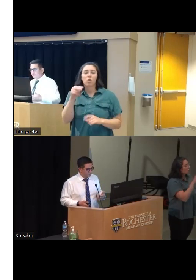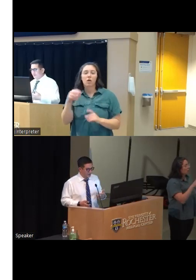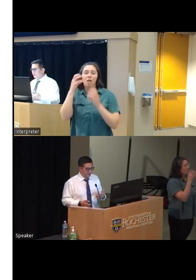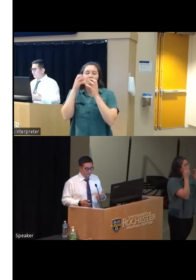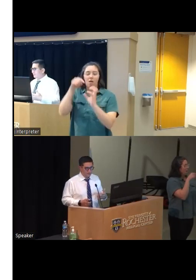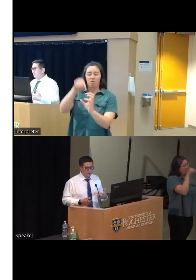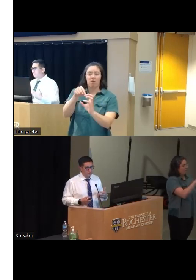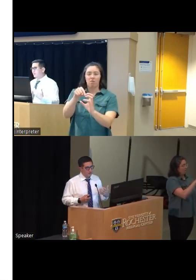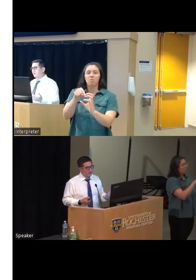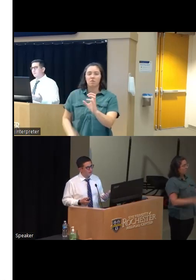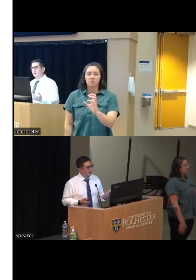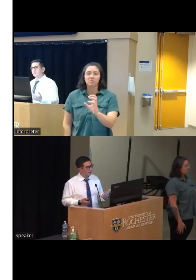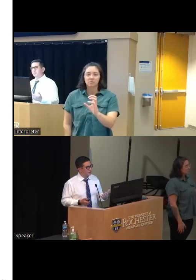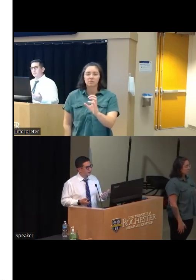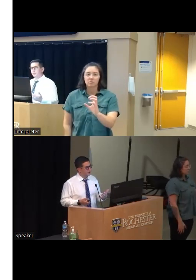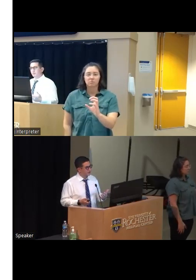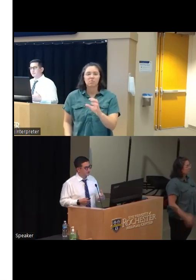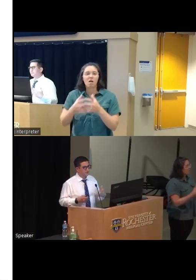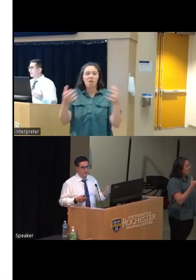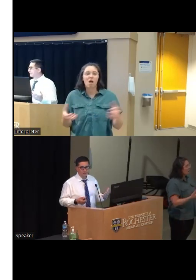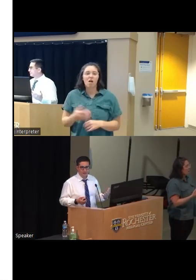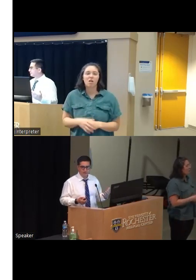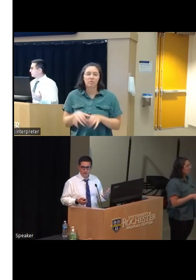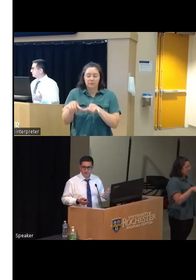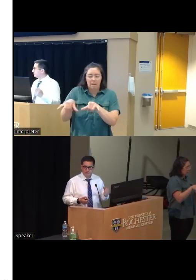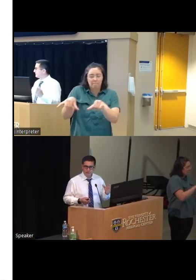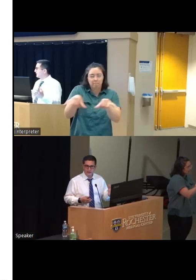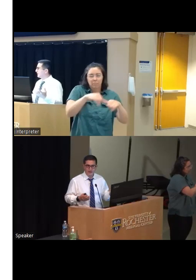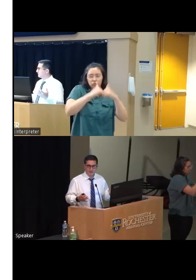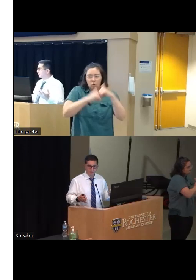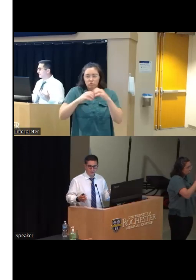eye is made up there's a lot of homology or similarity and structure between the eye and the